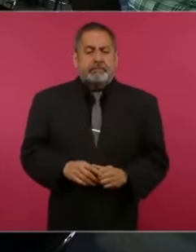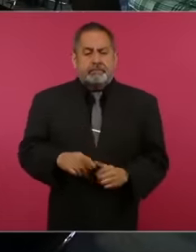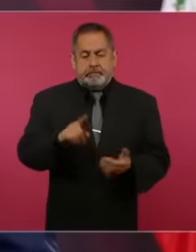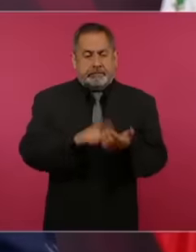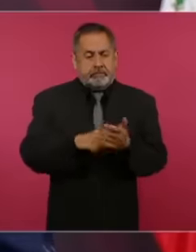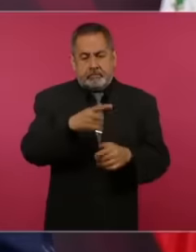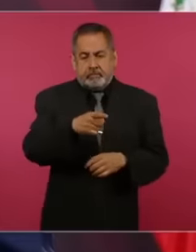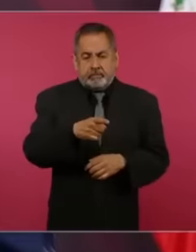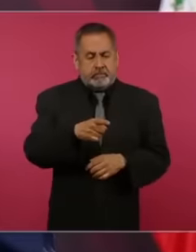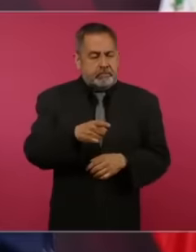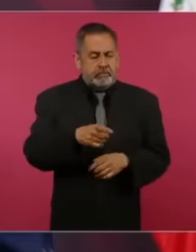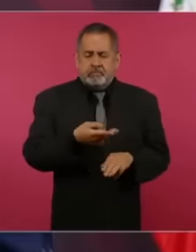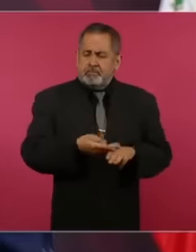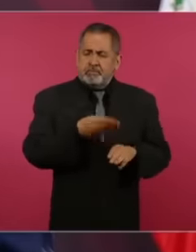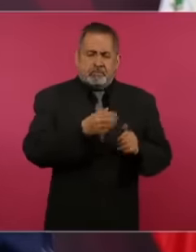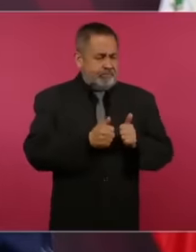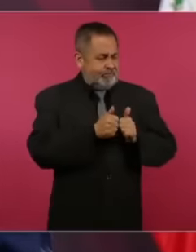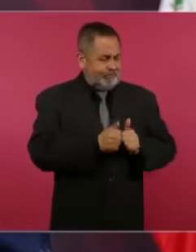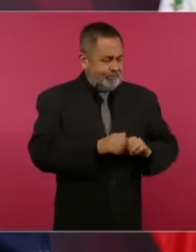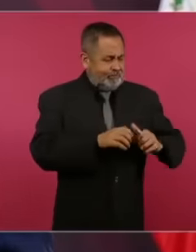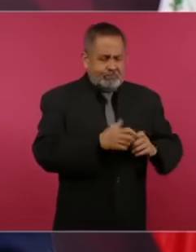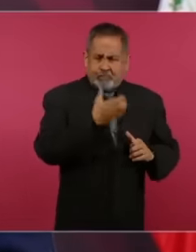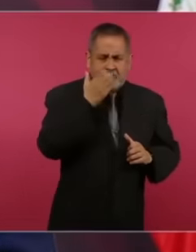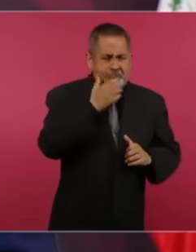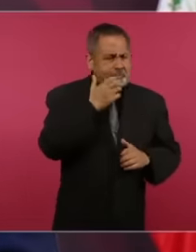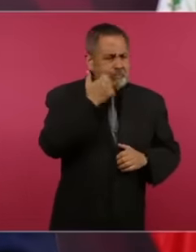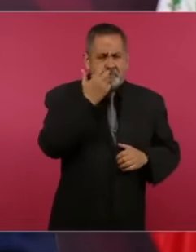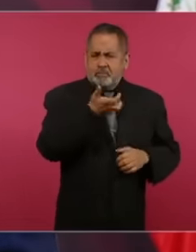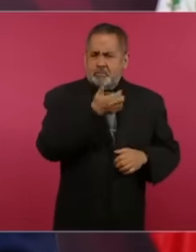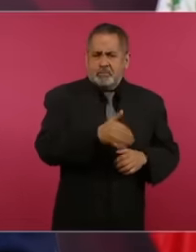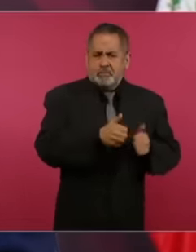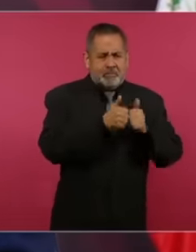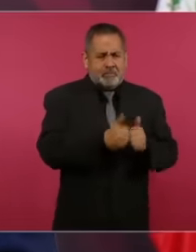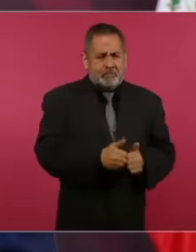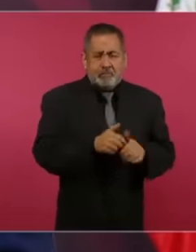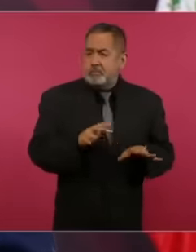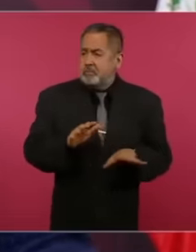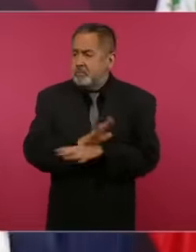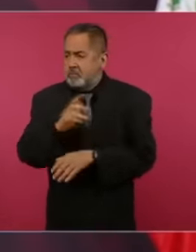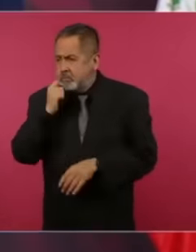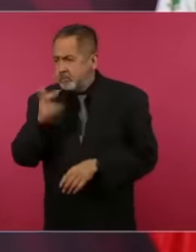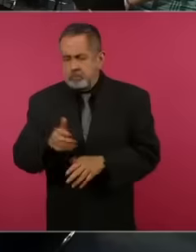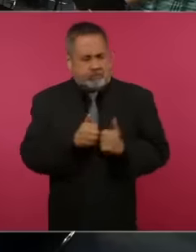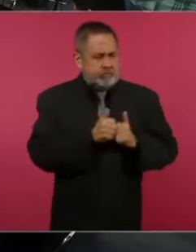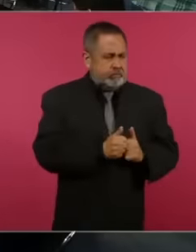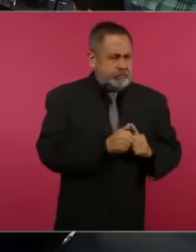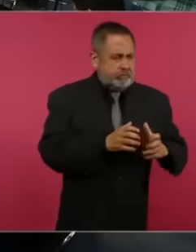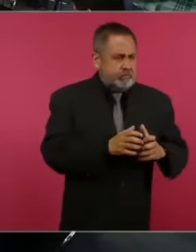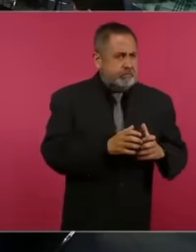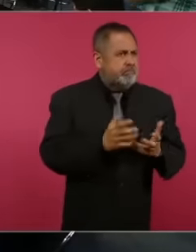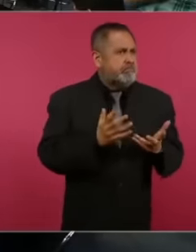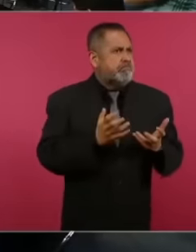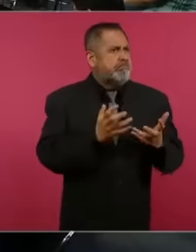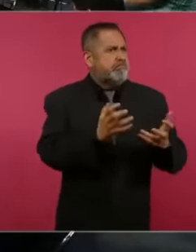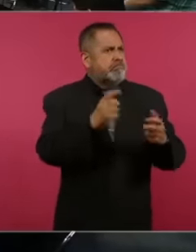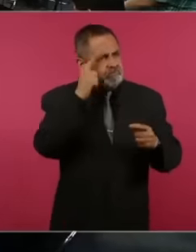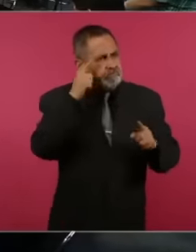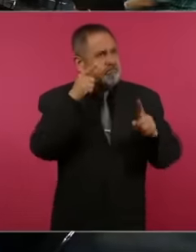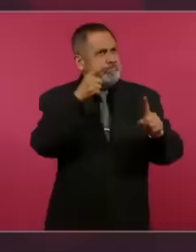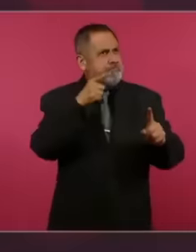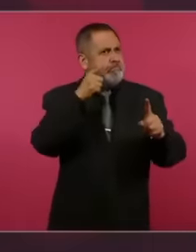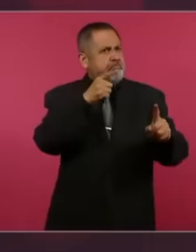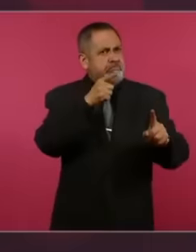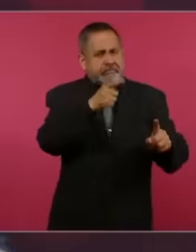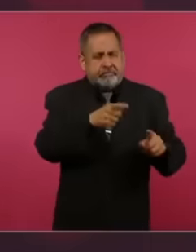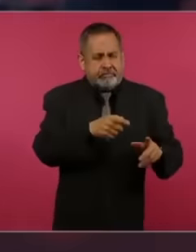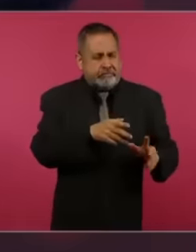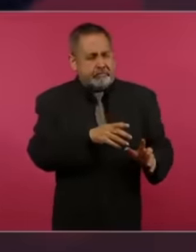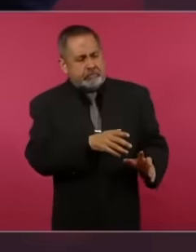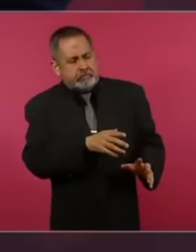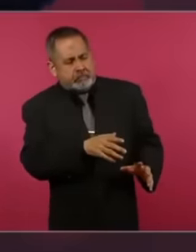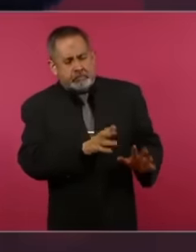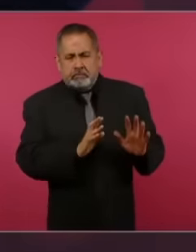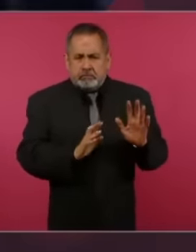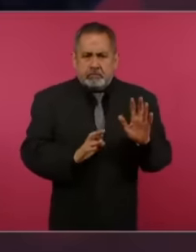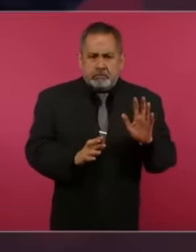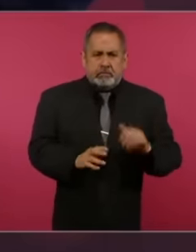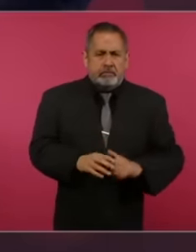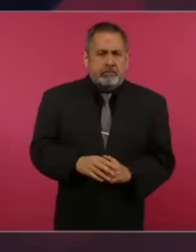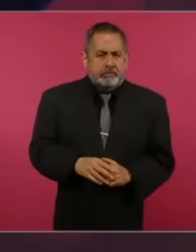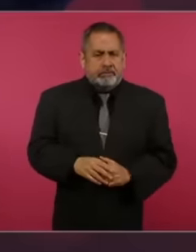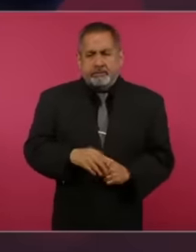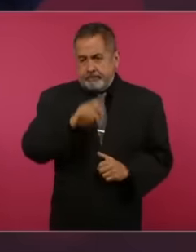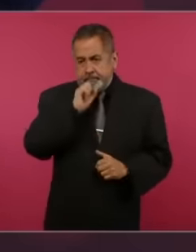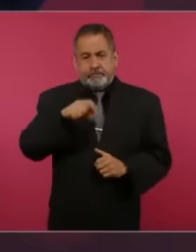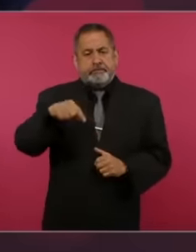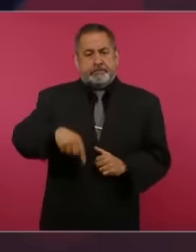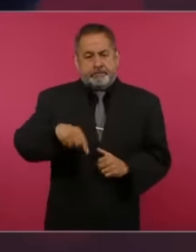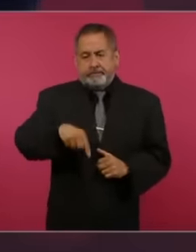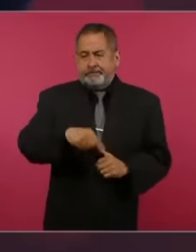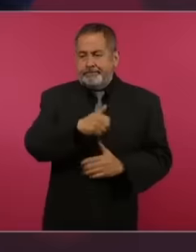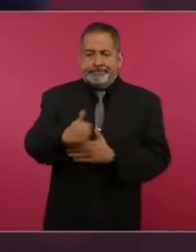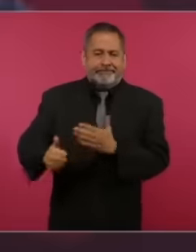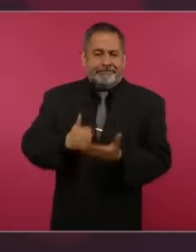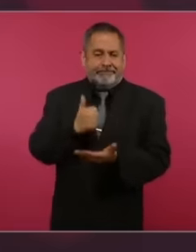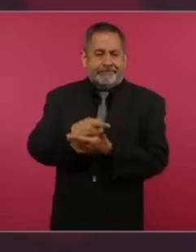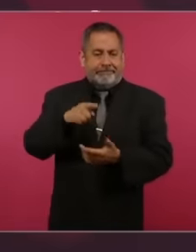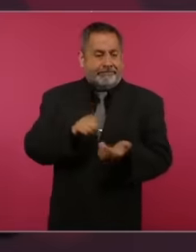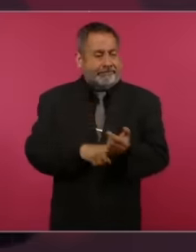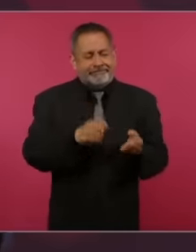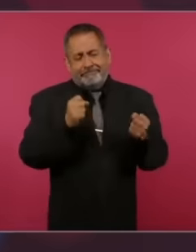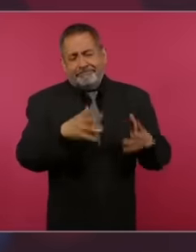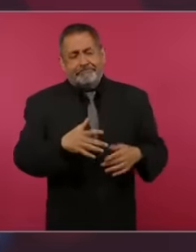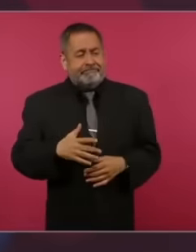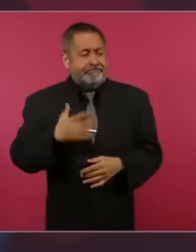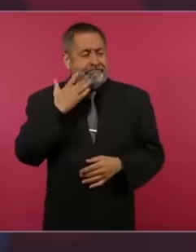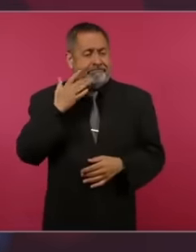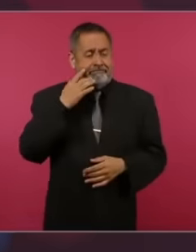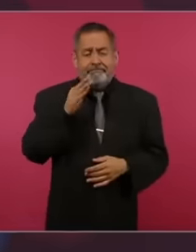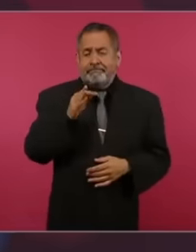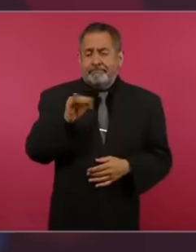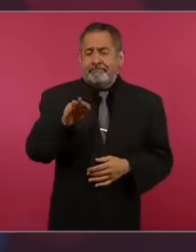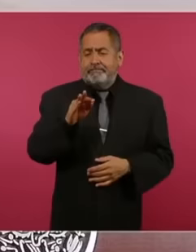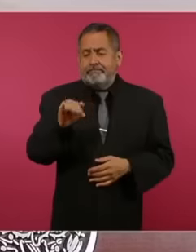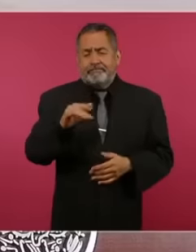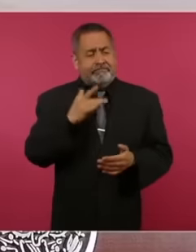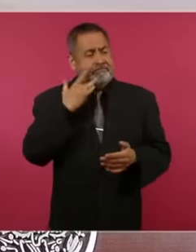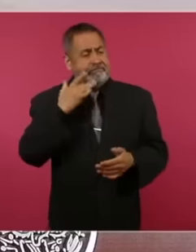conservative and aspirational and also here because it is the headquarters of the fifi there is no way